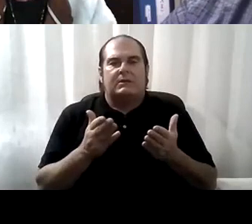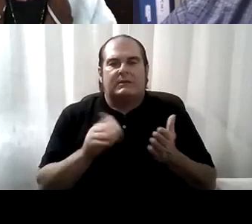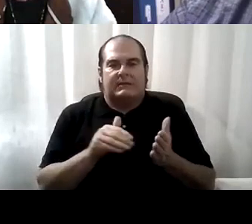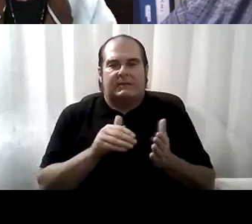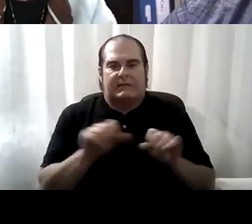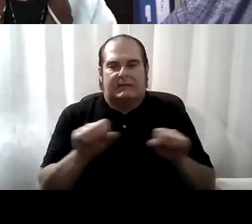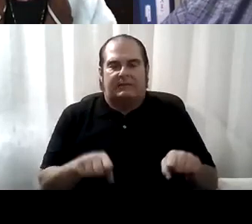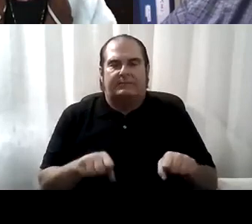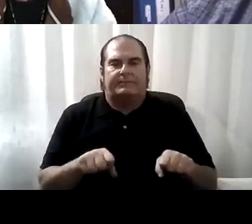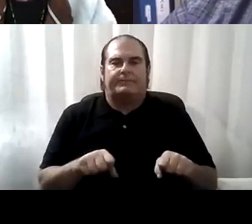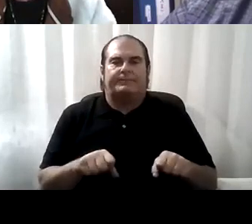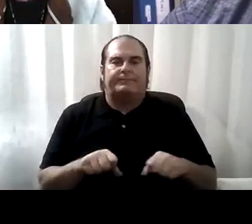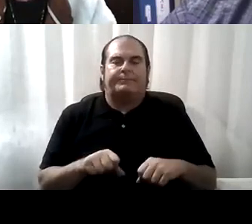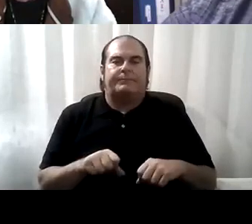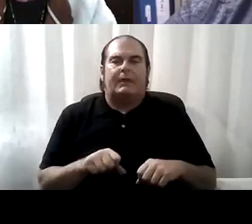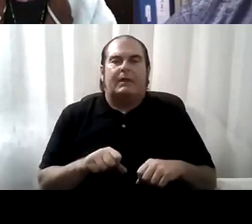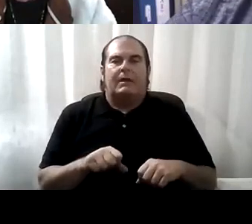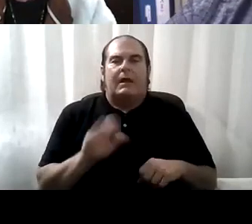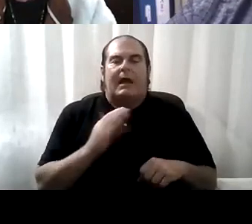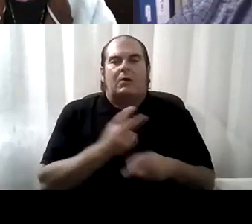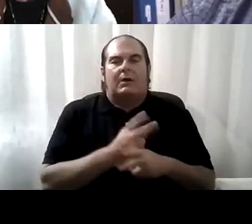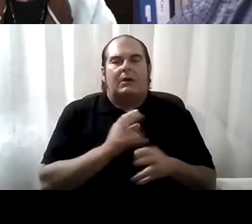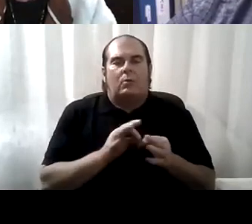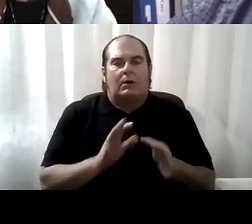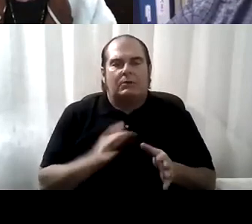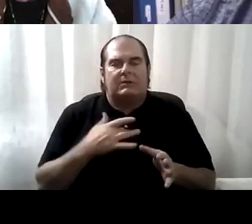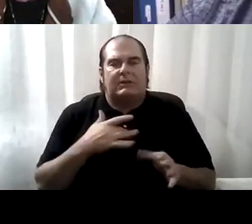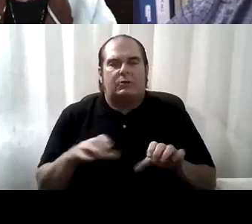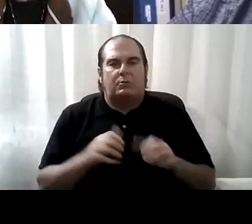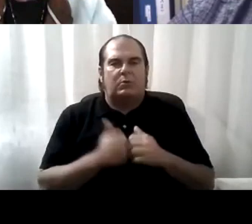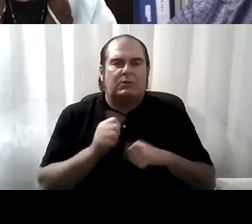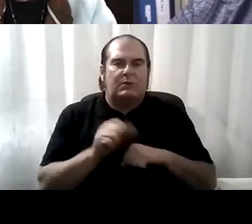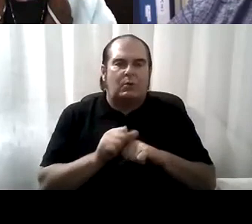They tend to do -- our care coordinators tend to do the most work with clients around primary